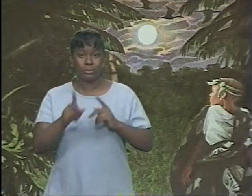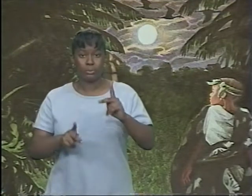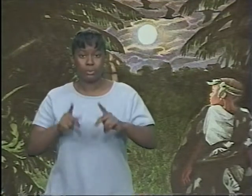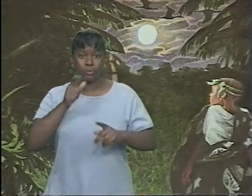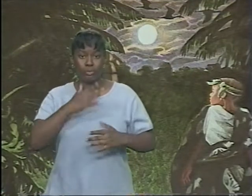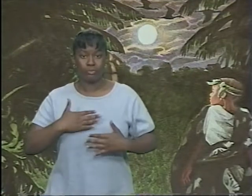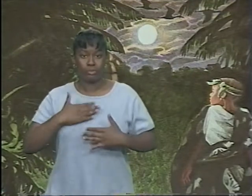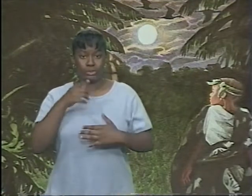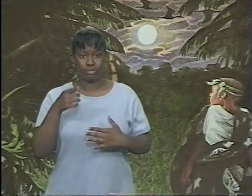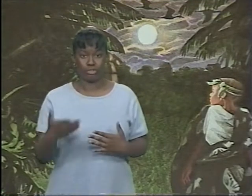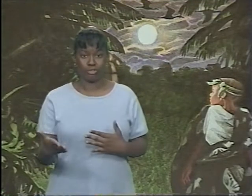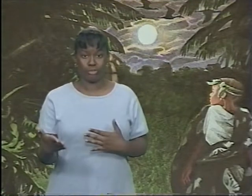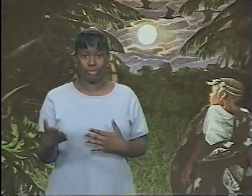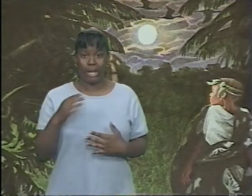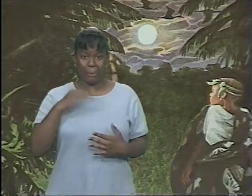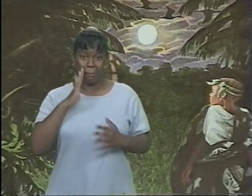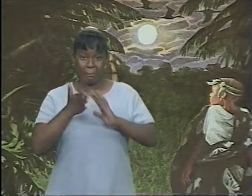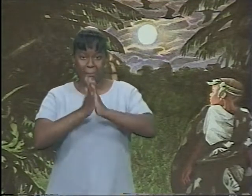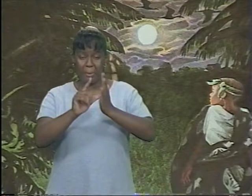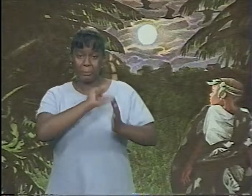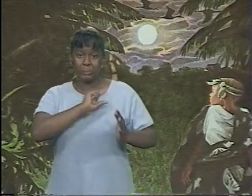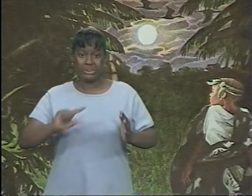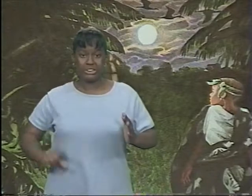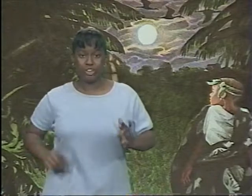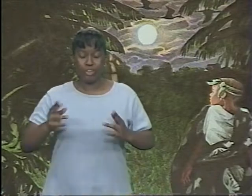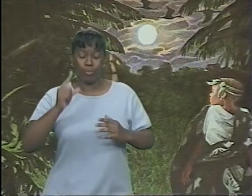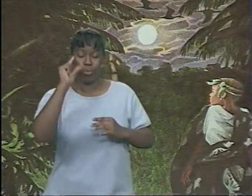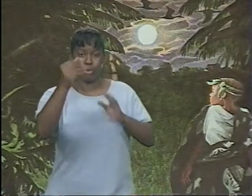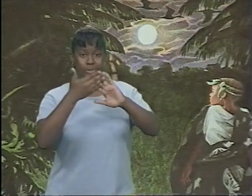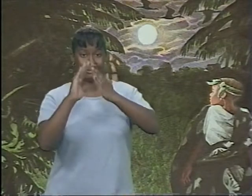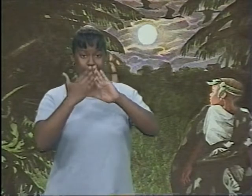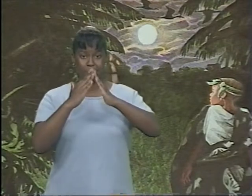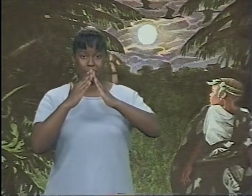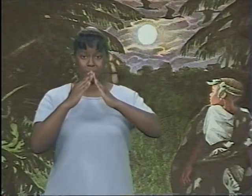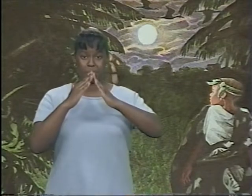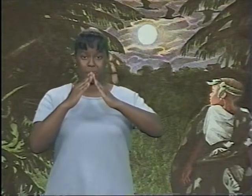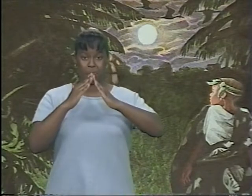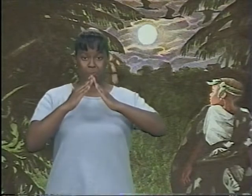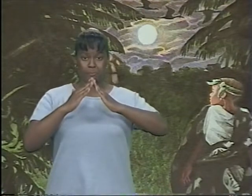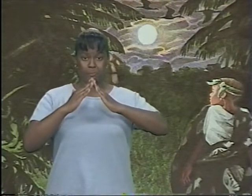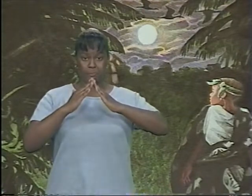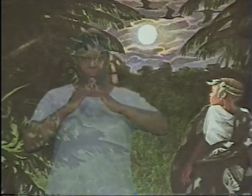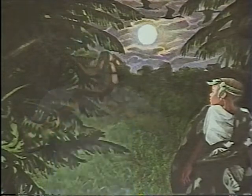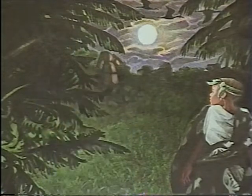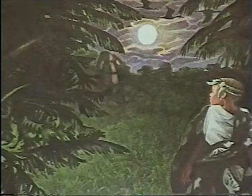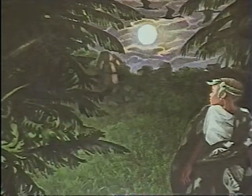"The river must be up ahead," she thought. "The great city is just on the other side." But there, on the rise, she saw a man with his